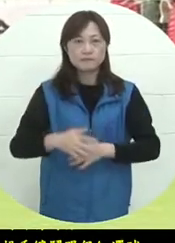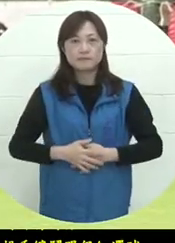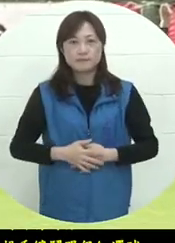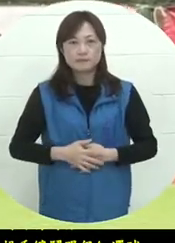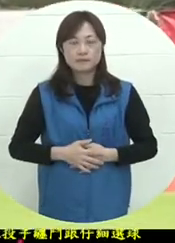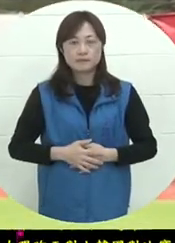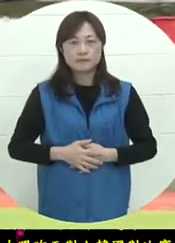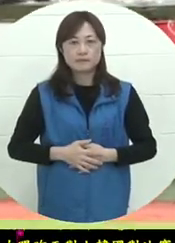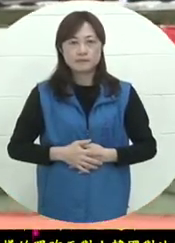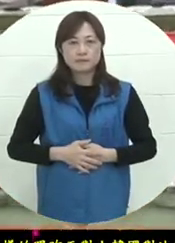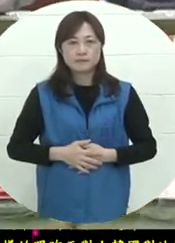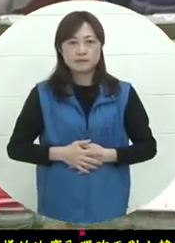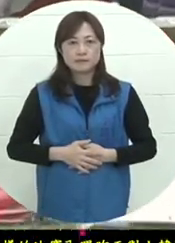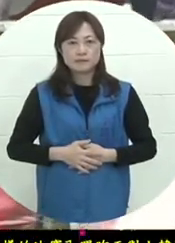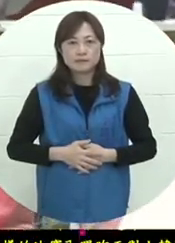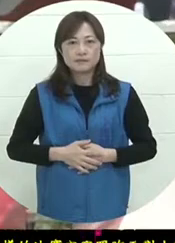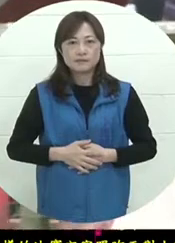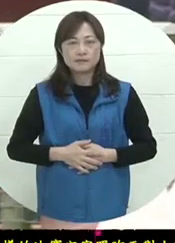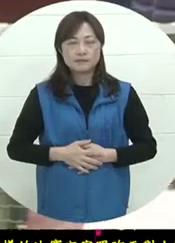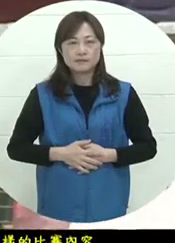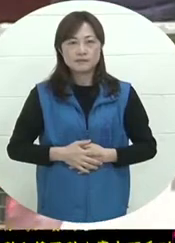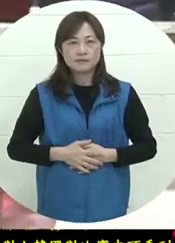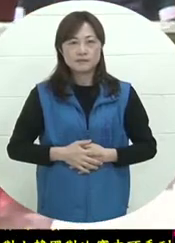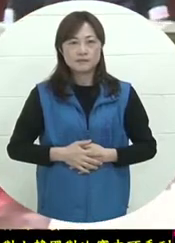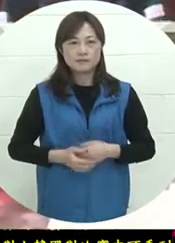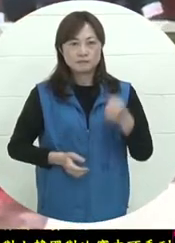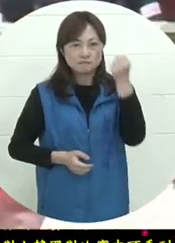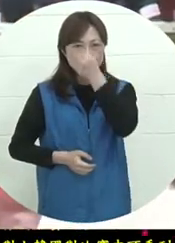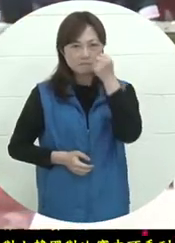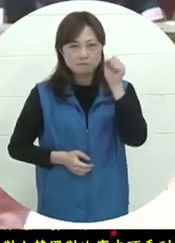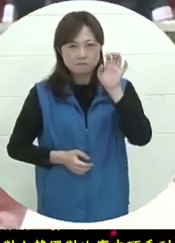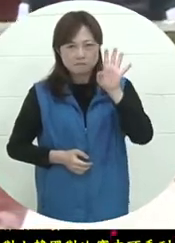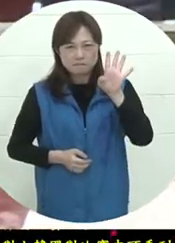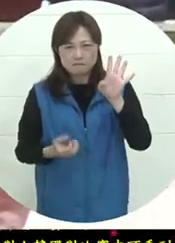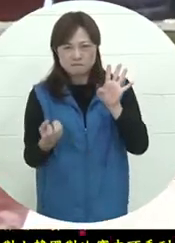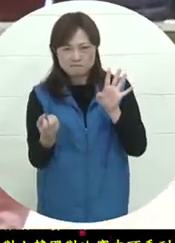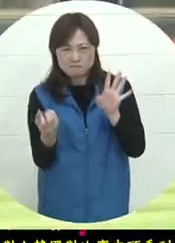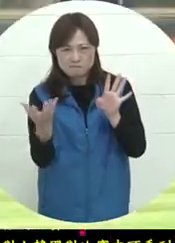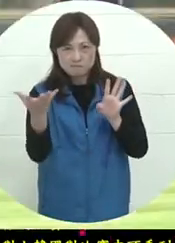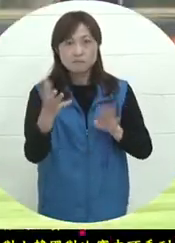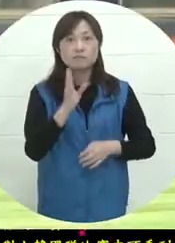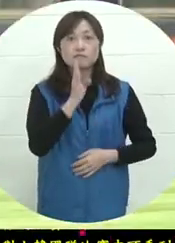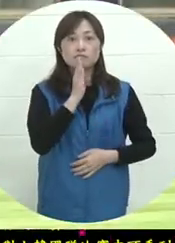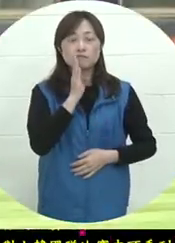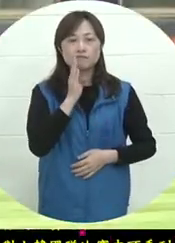the 4 There are more bad balls, so in the early stages of the game,